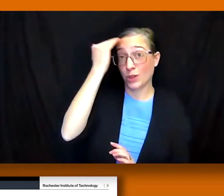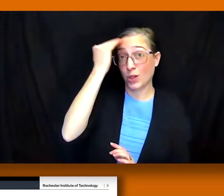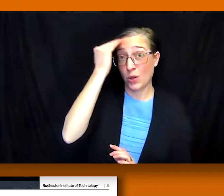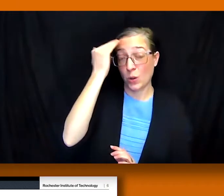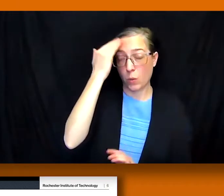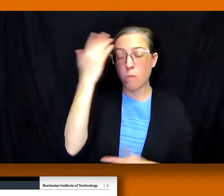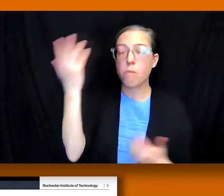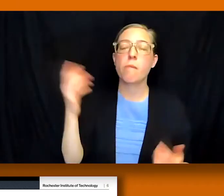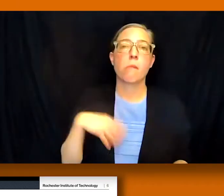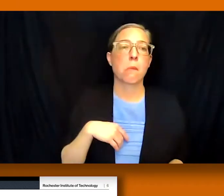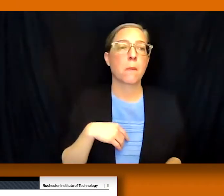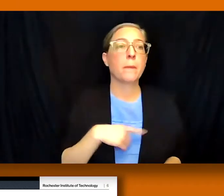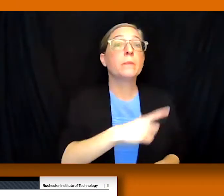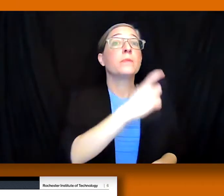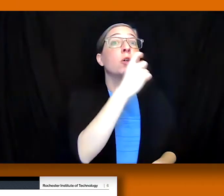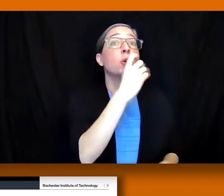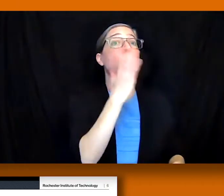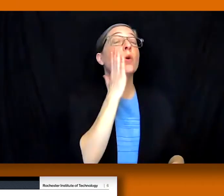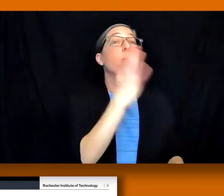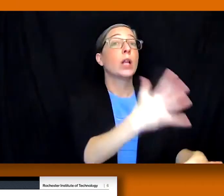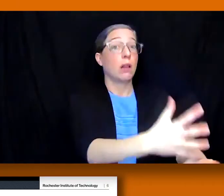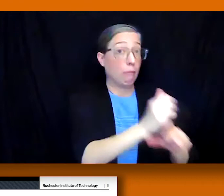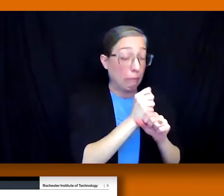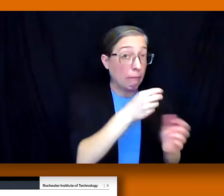and "How much time will they commit to the project?"